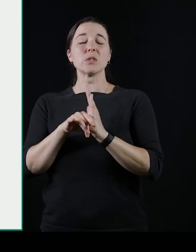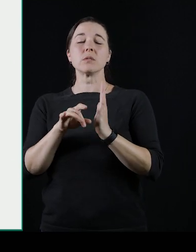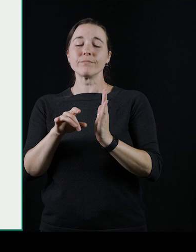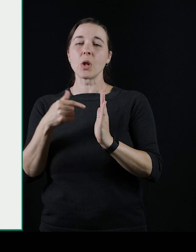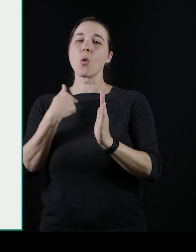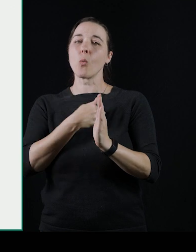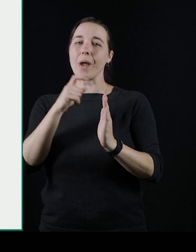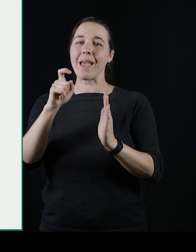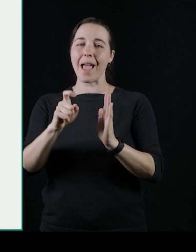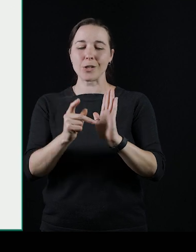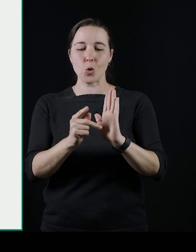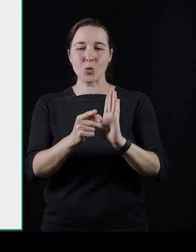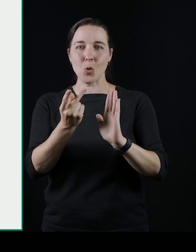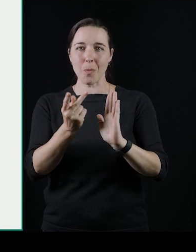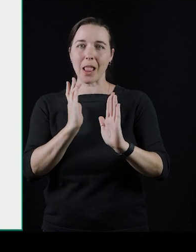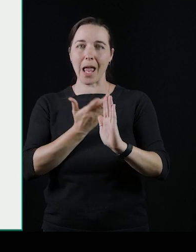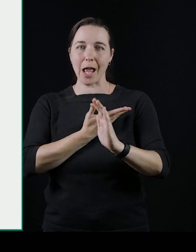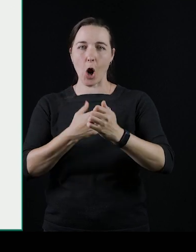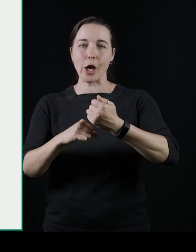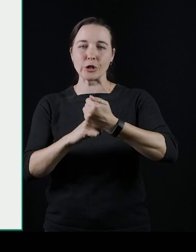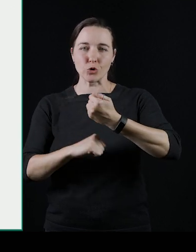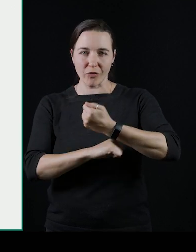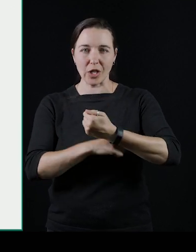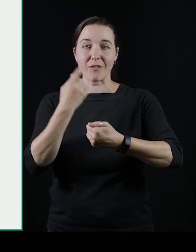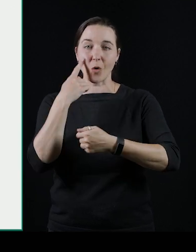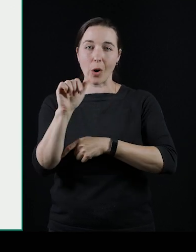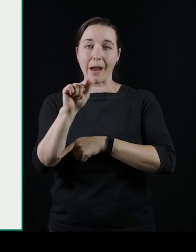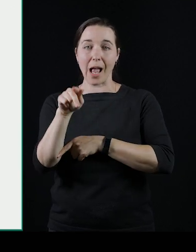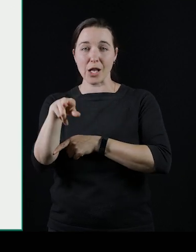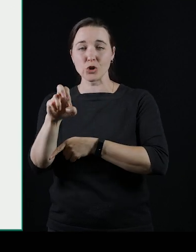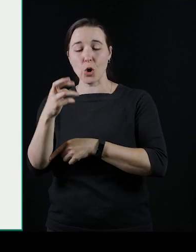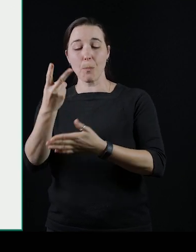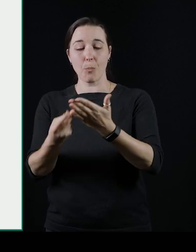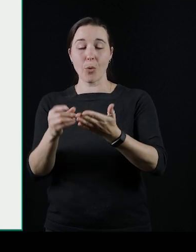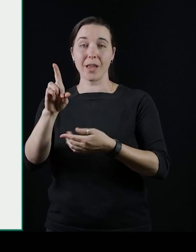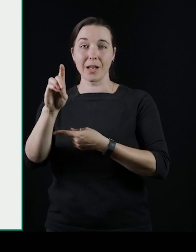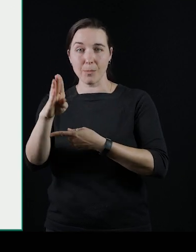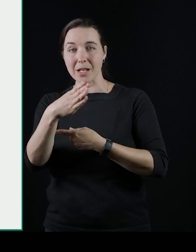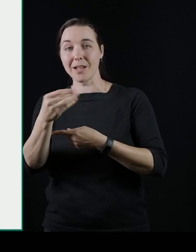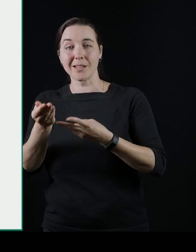we had to duplicate our infrastructure in Azure for both our databases and our services